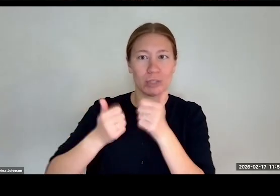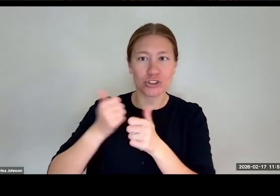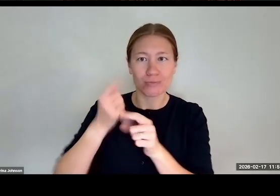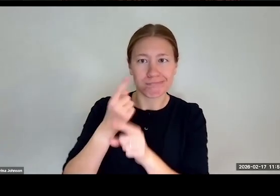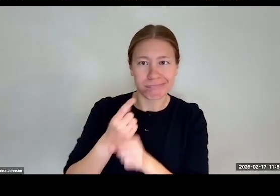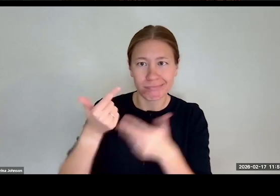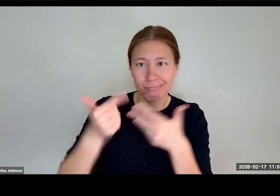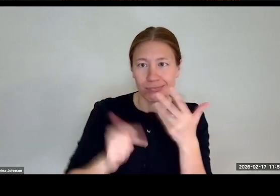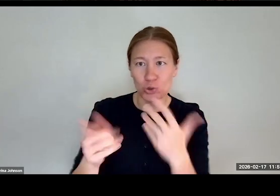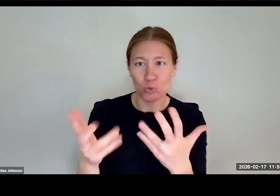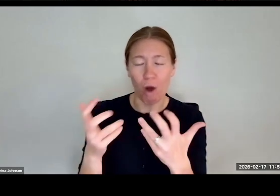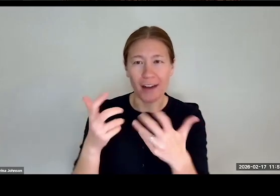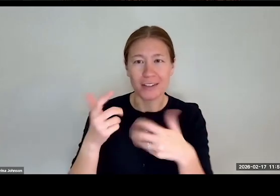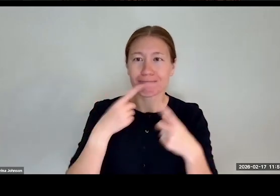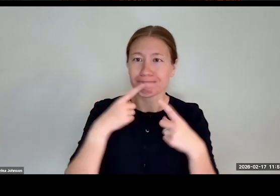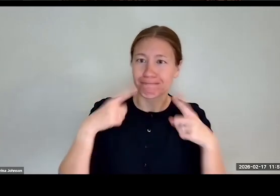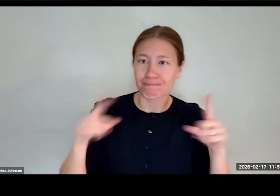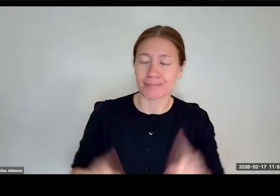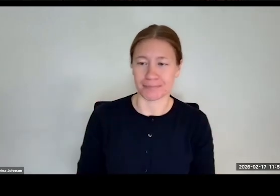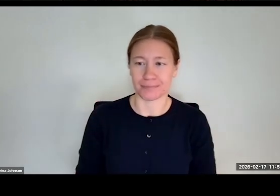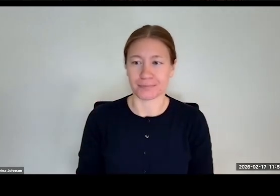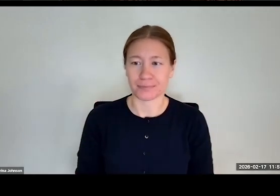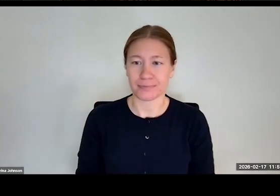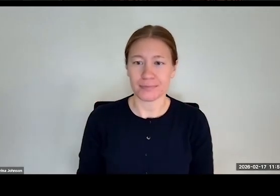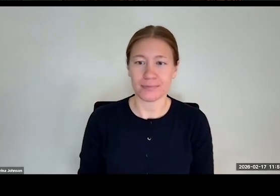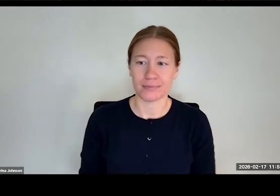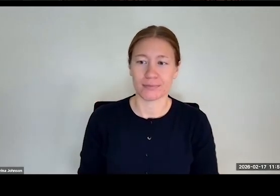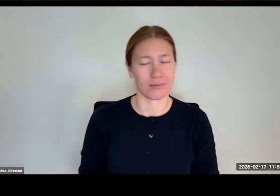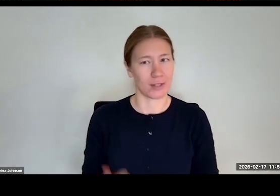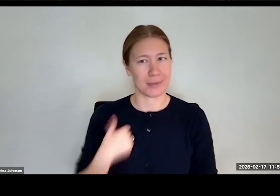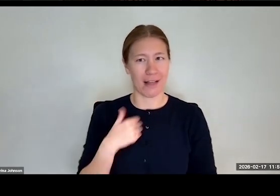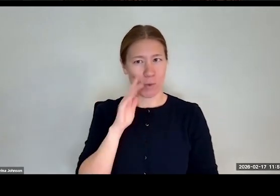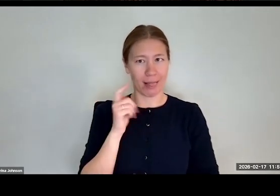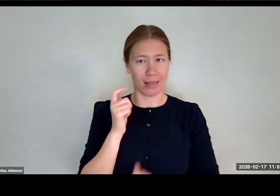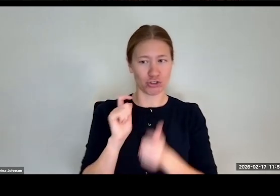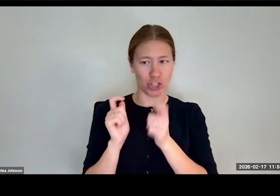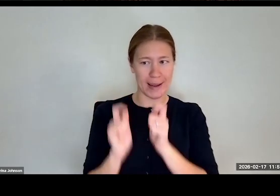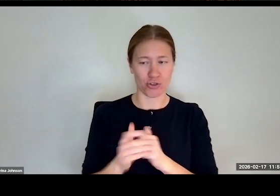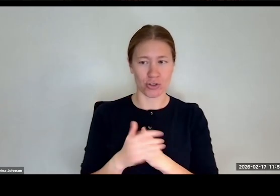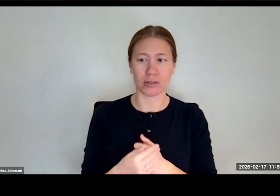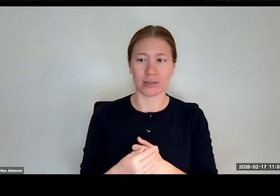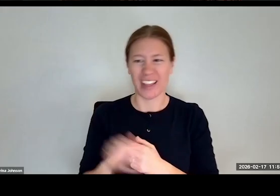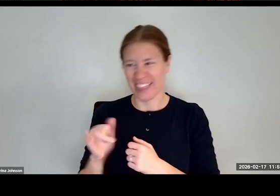So I'm going to move things around. I want that to be read almost last.